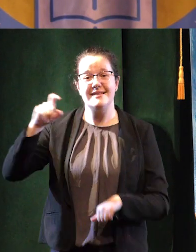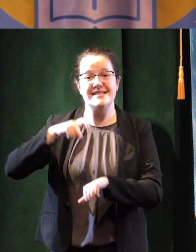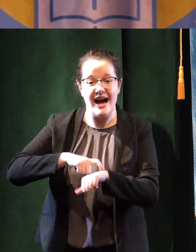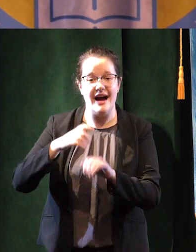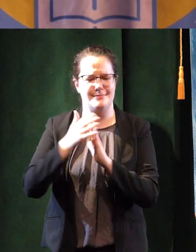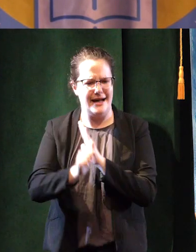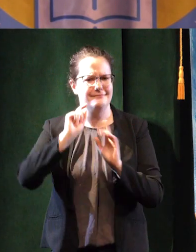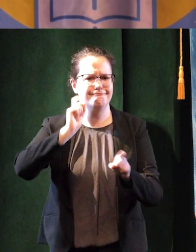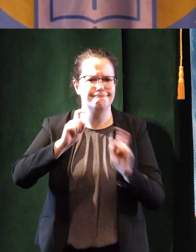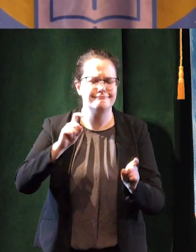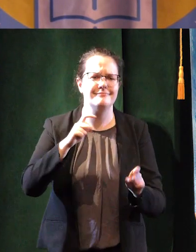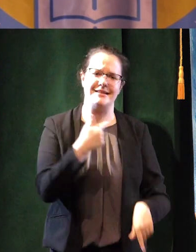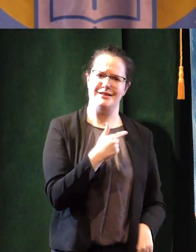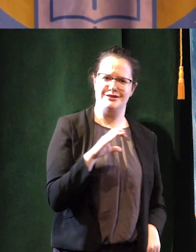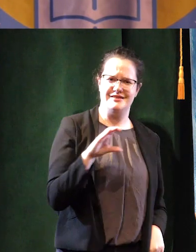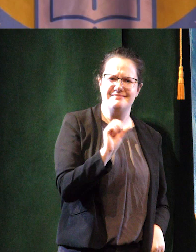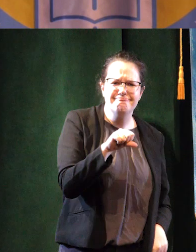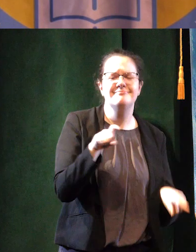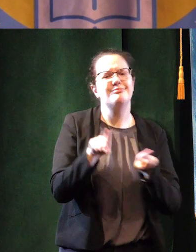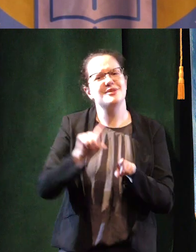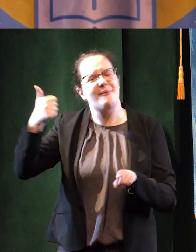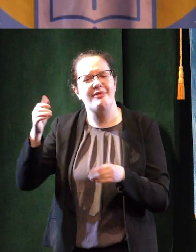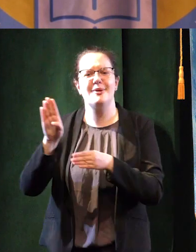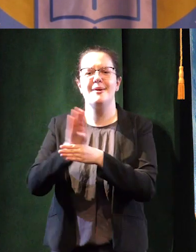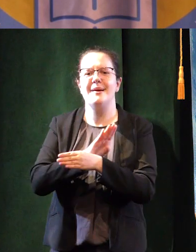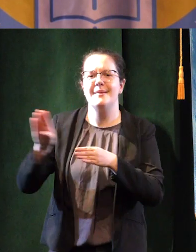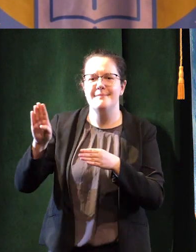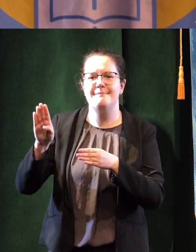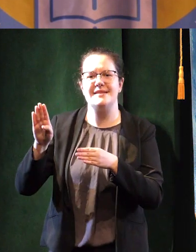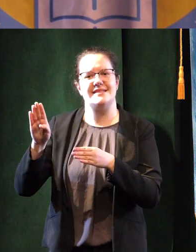to the numerous business and charitable organizations including the Laroy Rotary